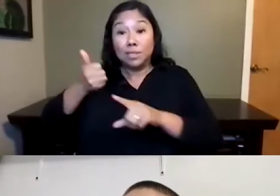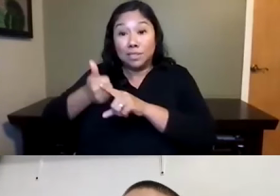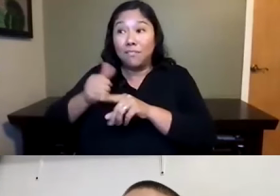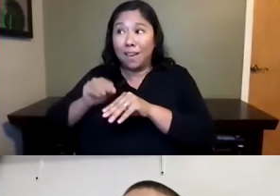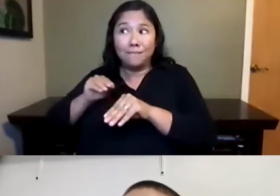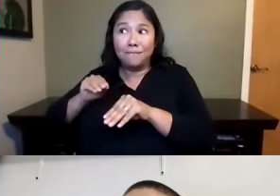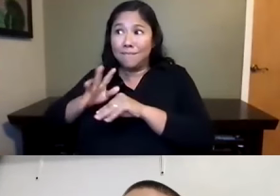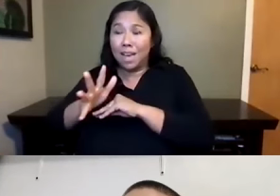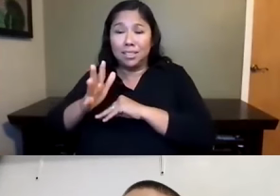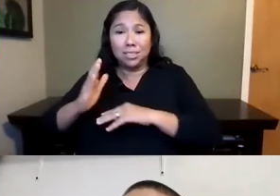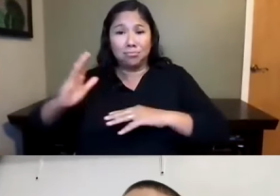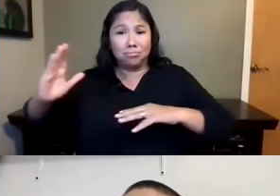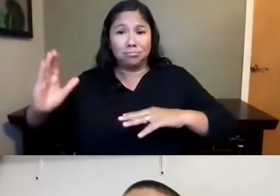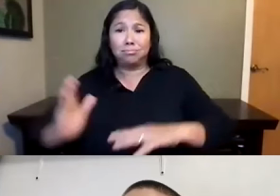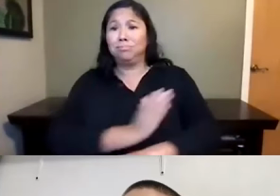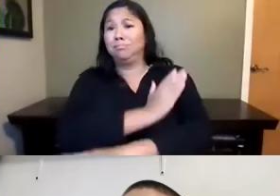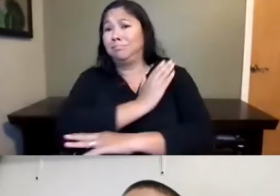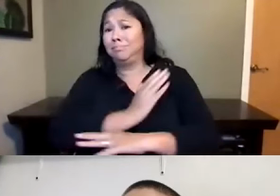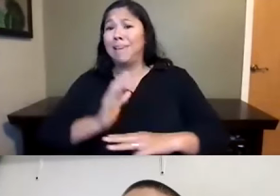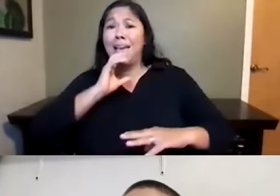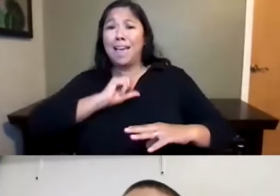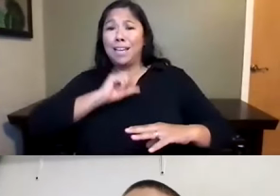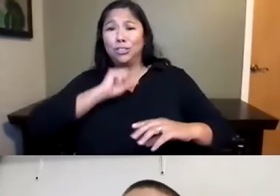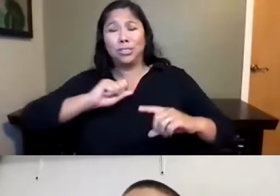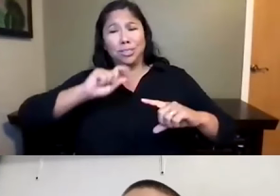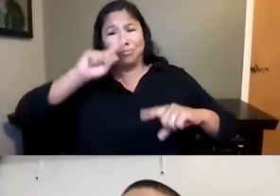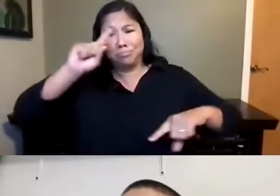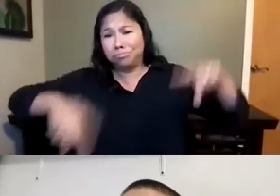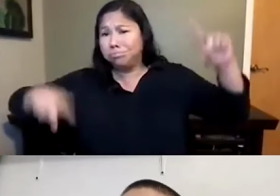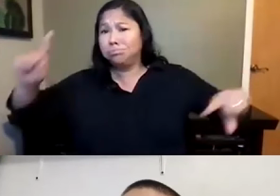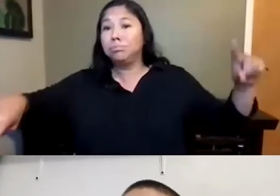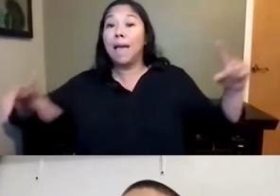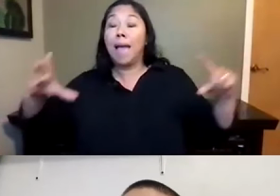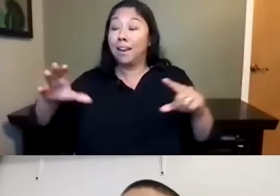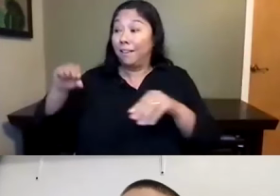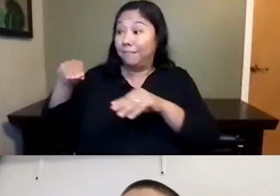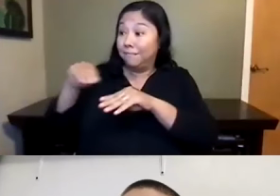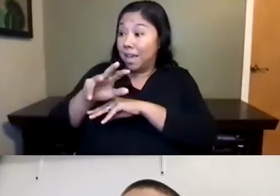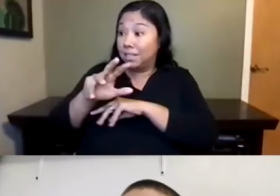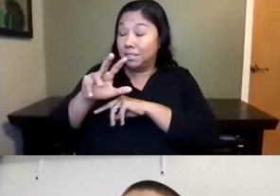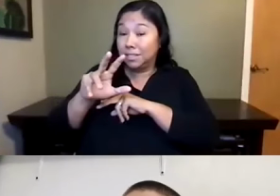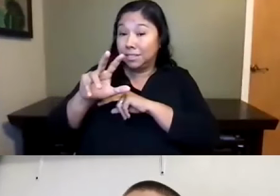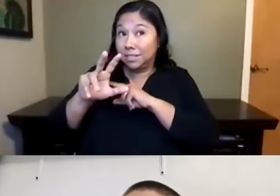It’s also affecting people at whatever level of health they have.